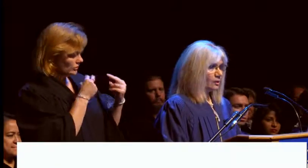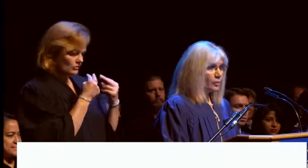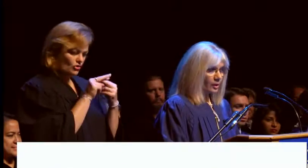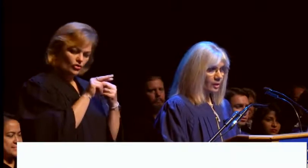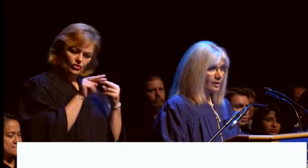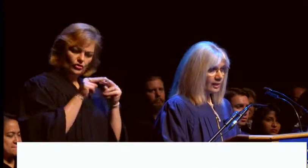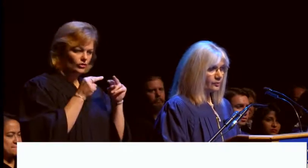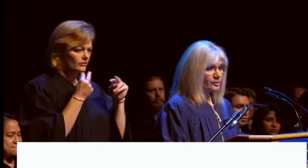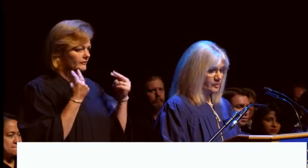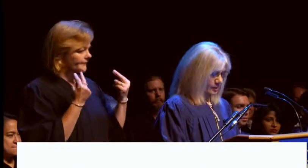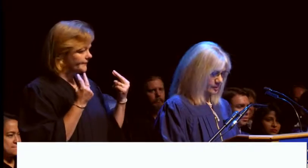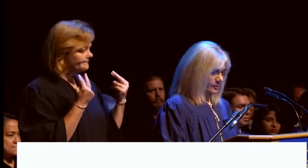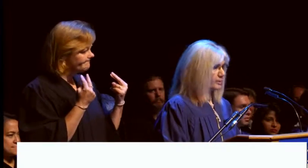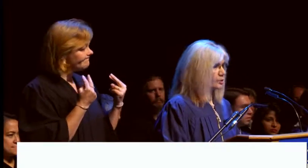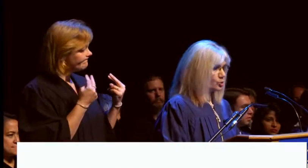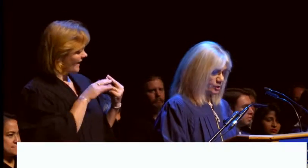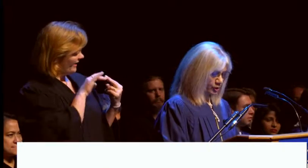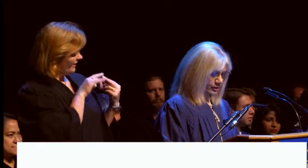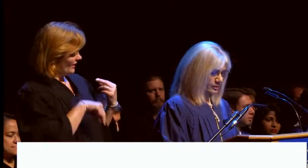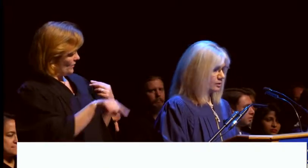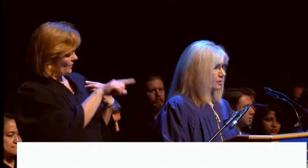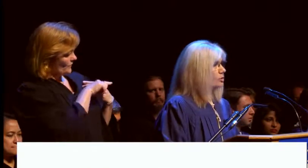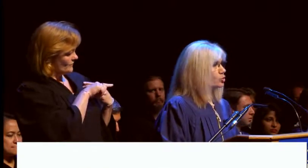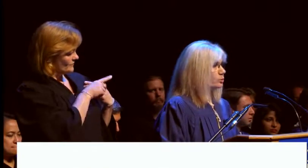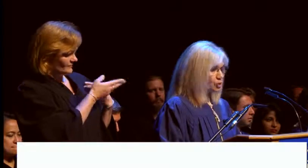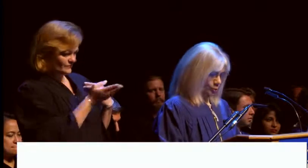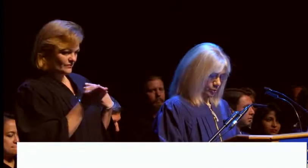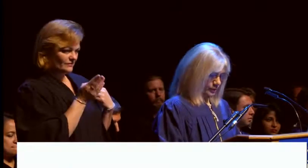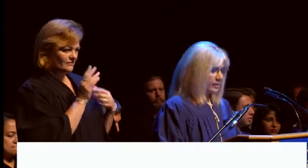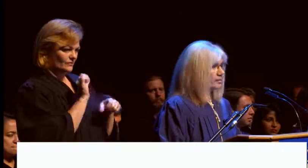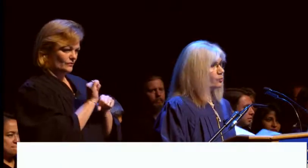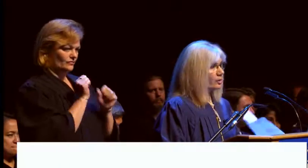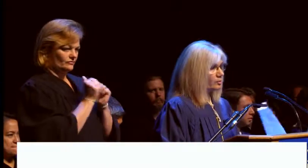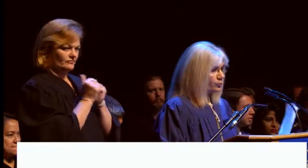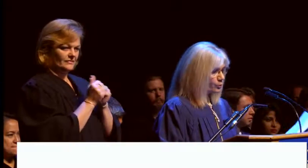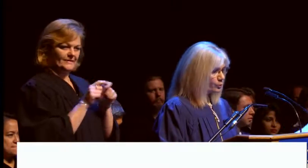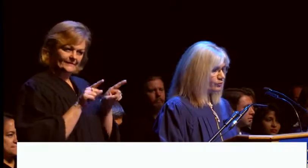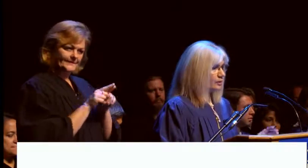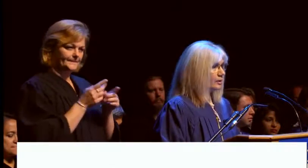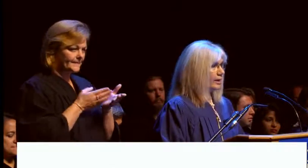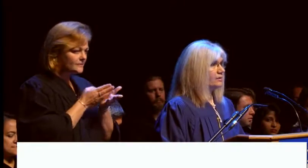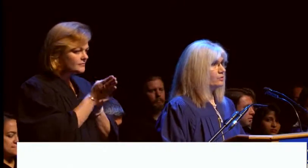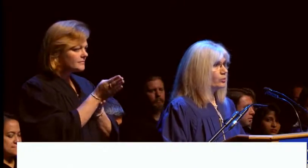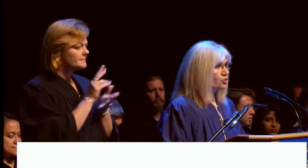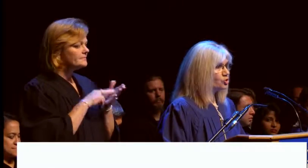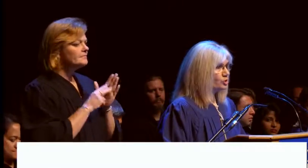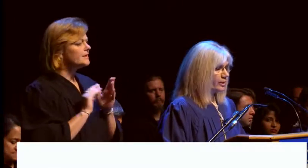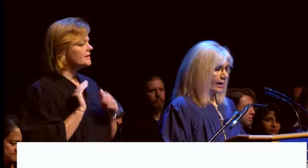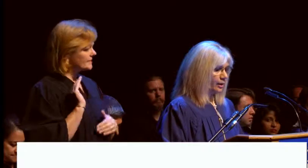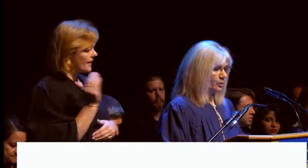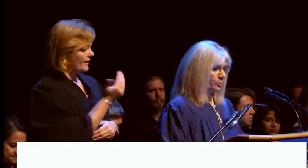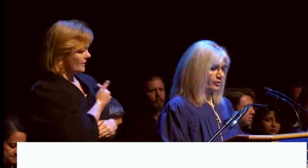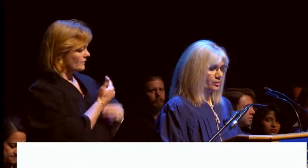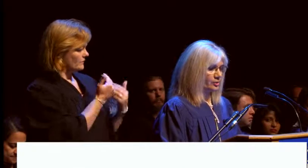WE ALL HAVE A RESPONSIBILITY TO EACH OTHER, TO ENSURE THAT WE IMPROVE AND ENRICH OUR PROFESSIONS.